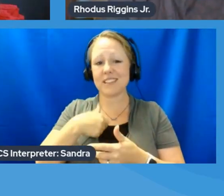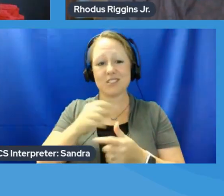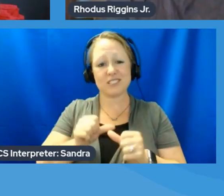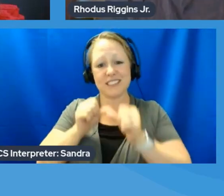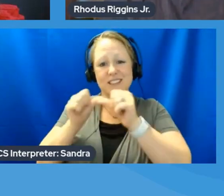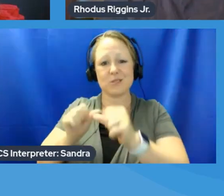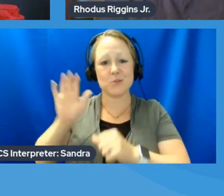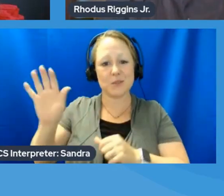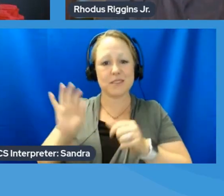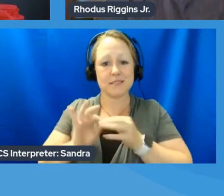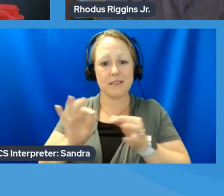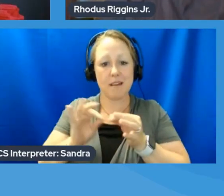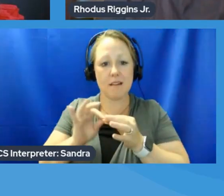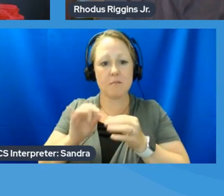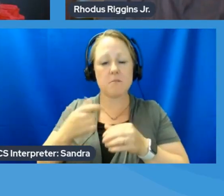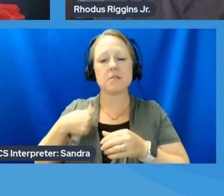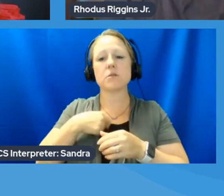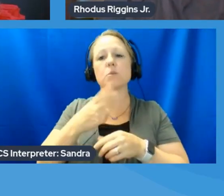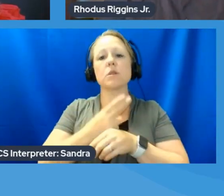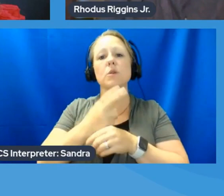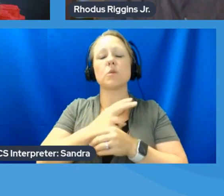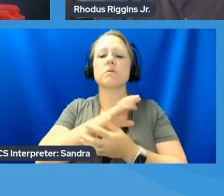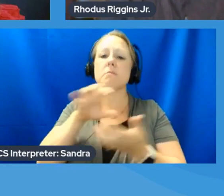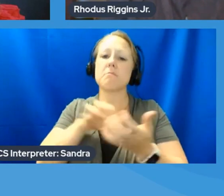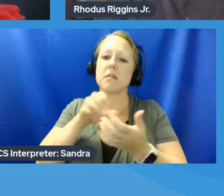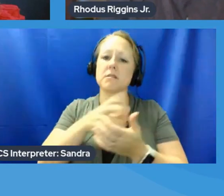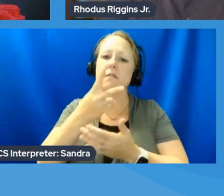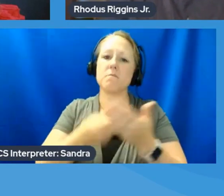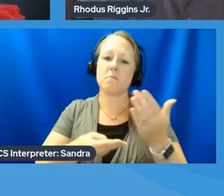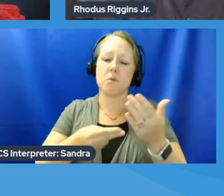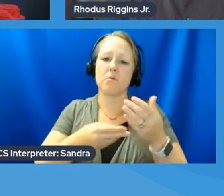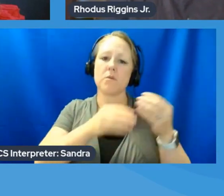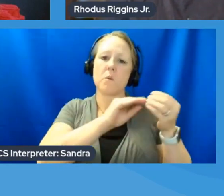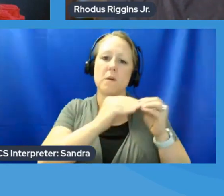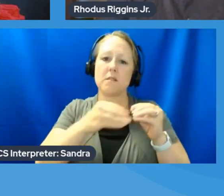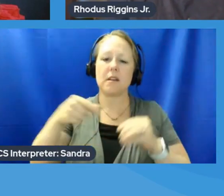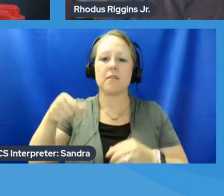We use a mix of both quantitative and qualitative data